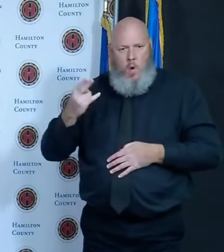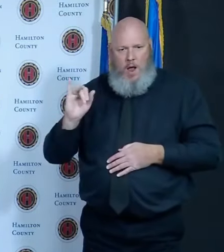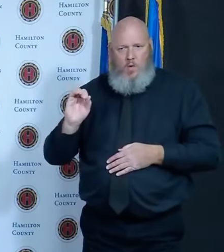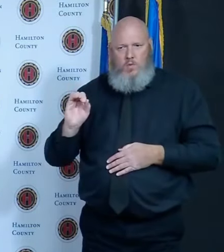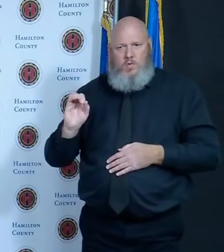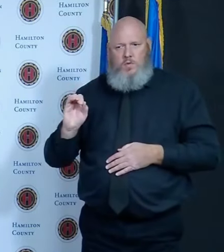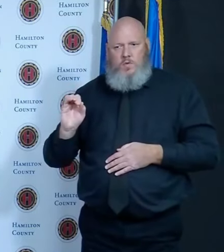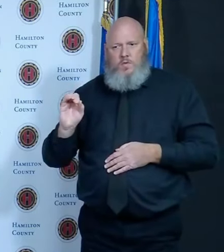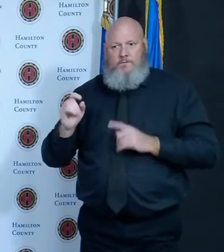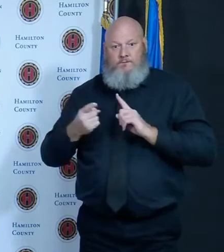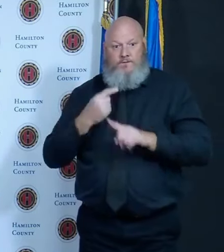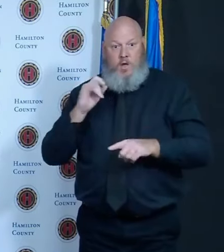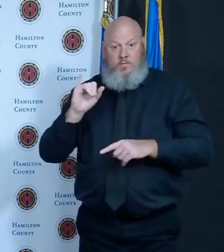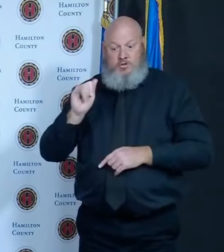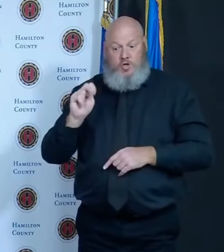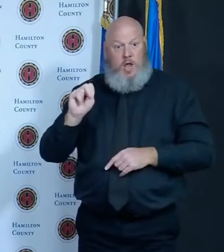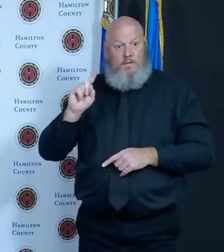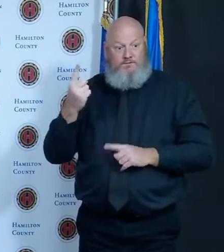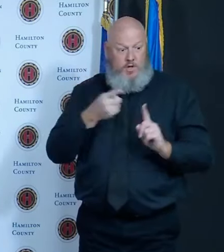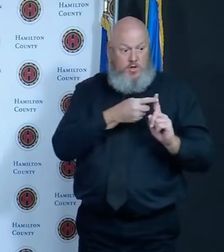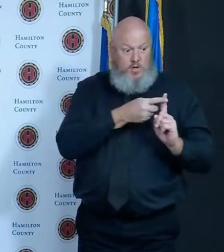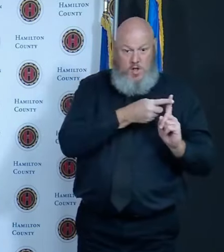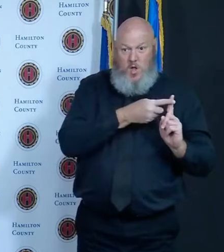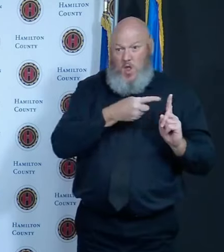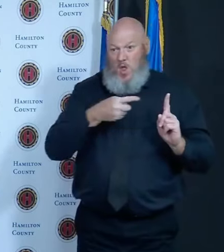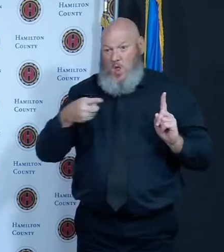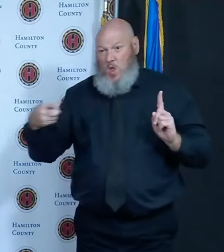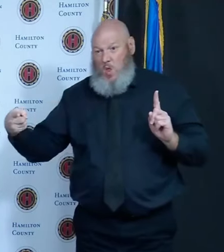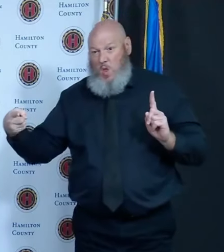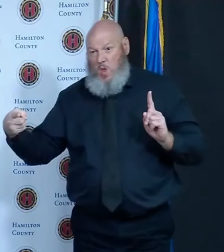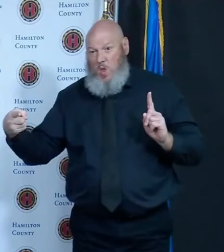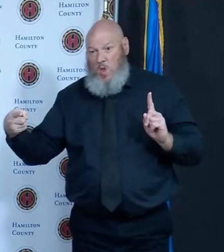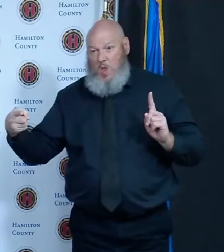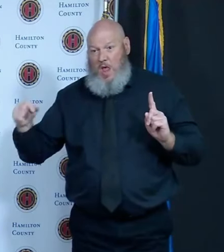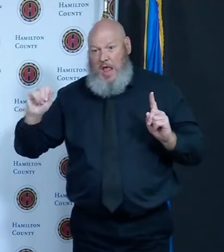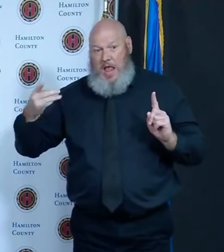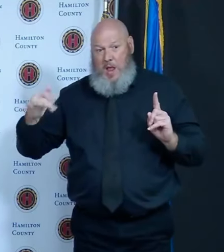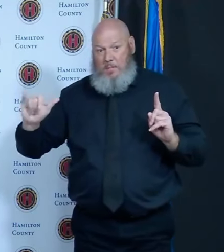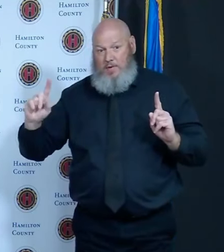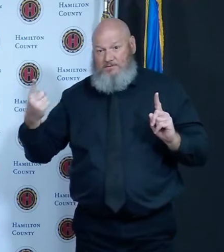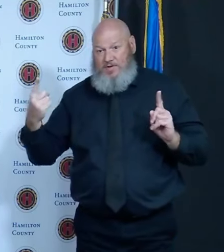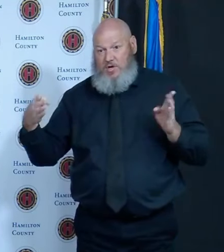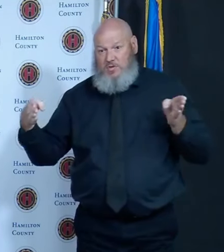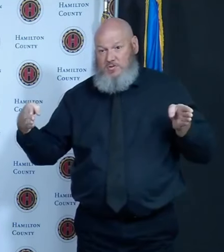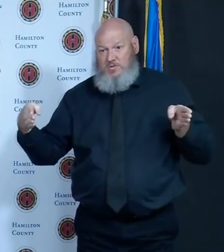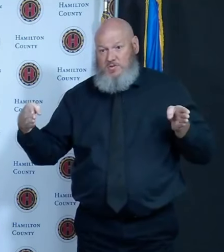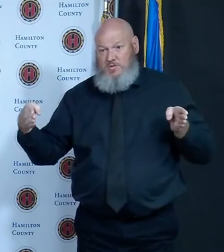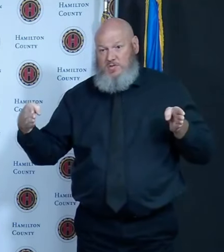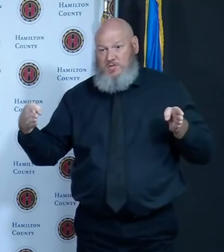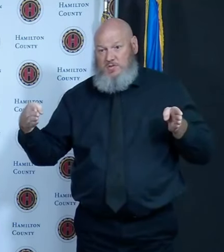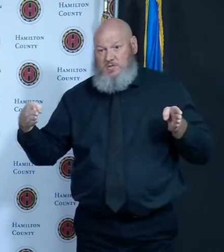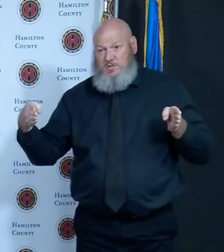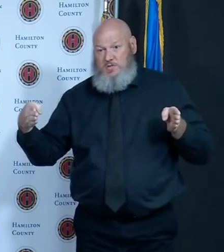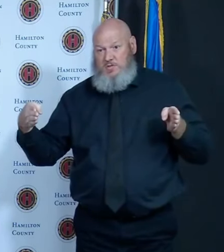first tranche if you compare the number of unemployment claims we got in the